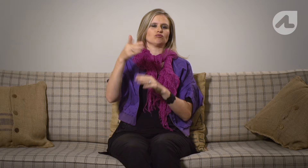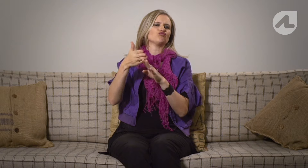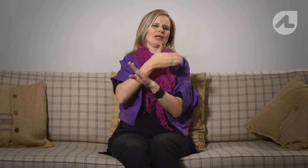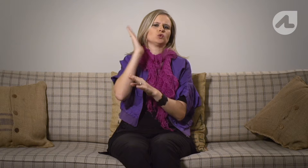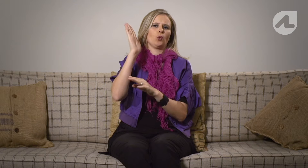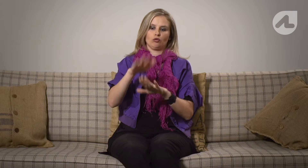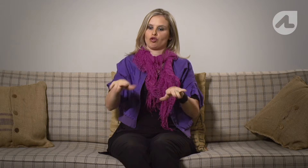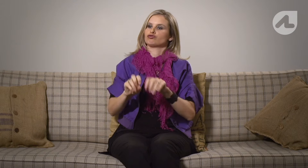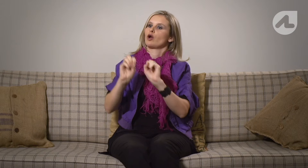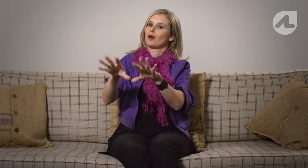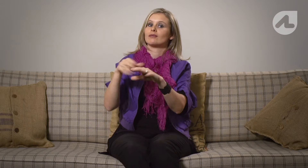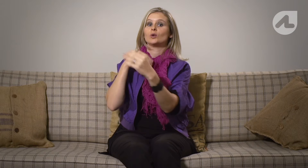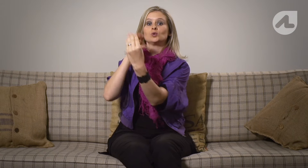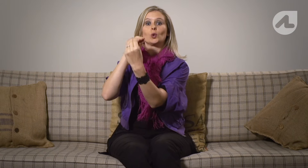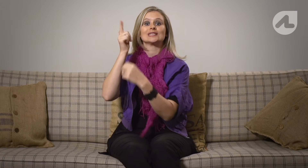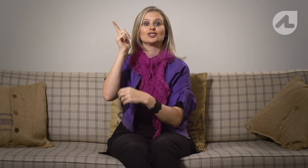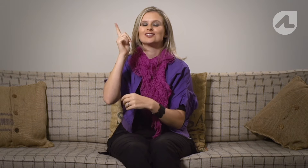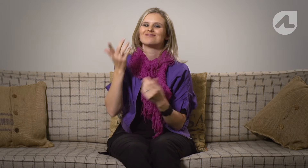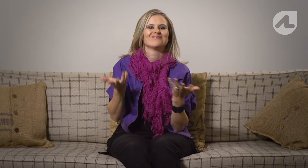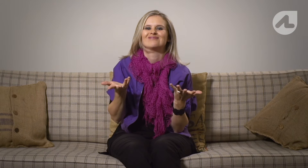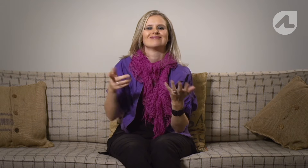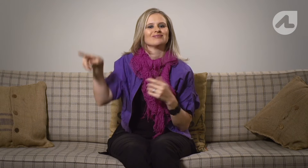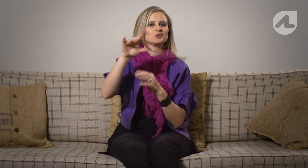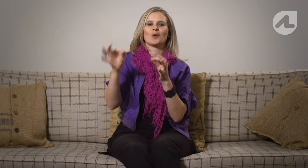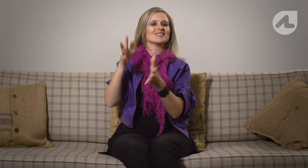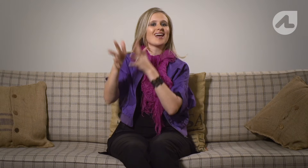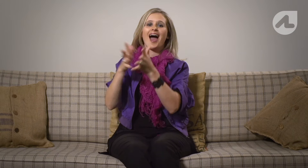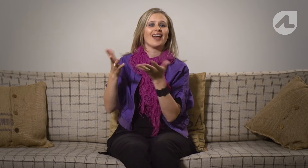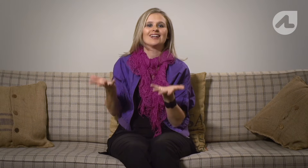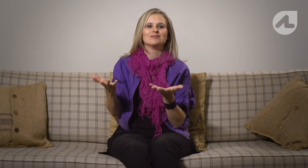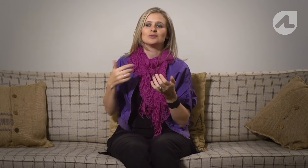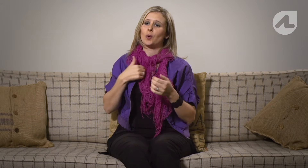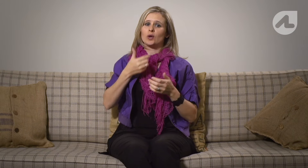So dropping the kids off to preschool, I can't even really talk to the teachers there.